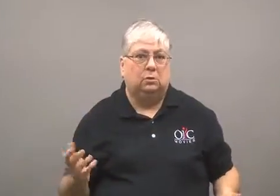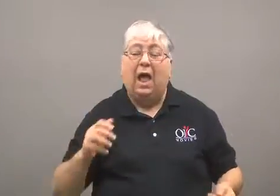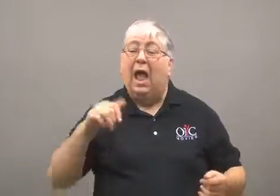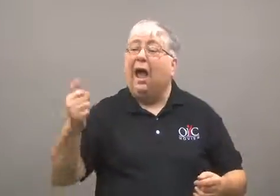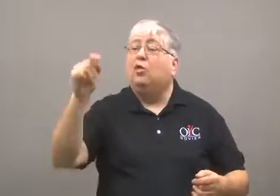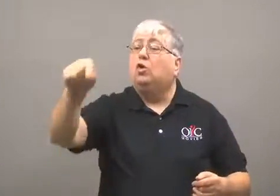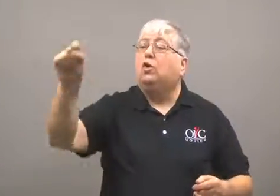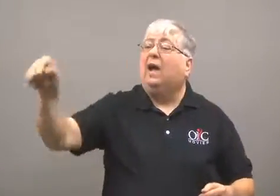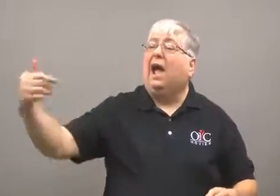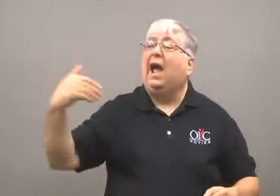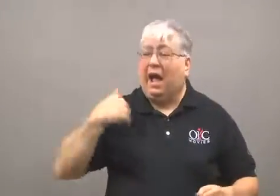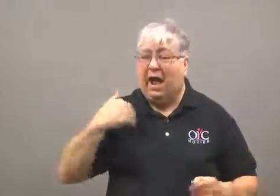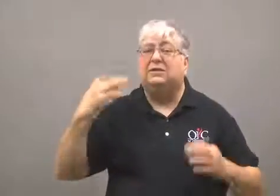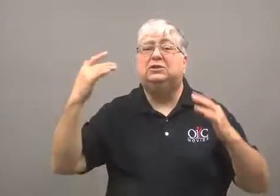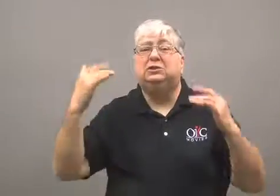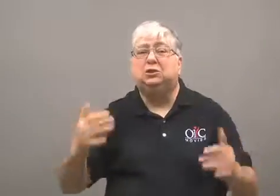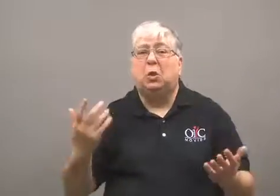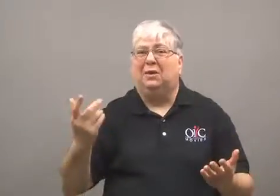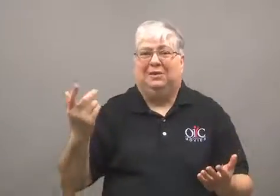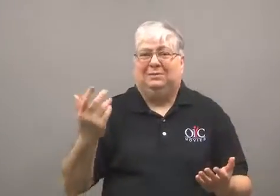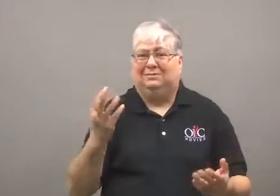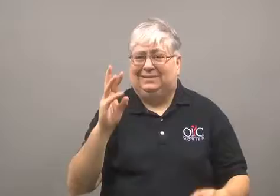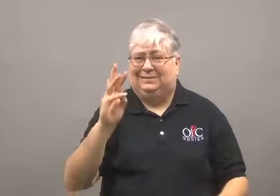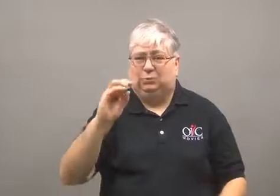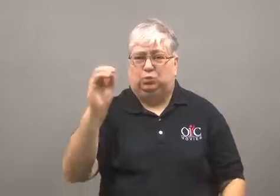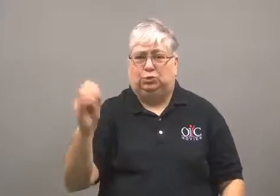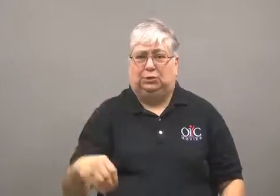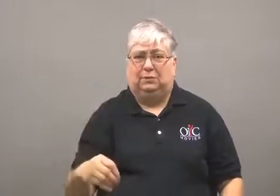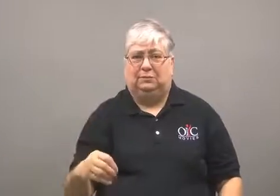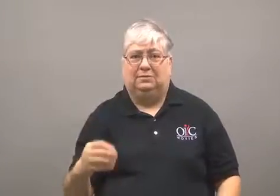Other areas that did have snow only had 6% of what they normally would have.